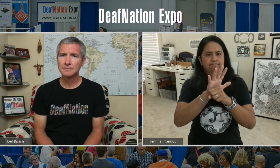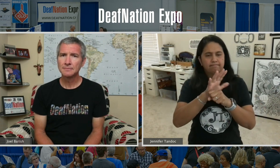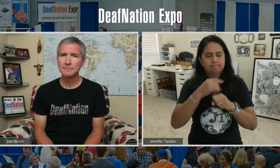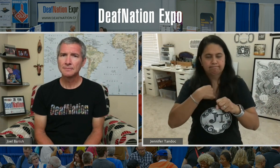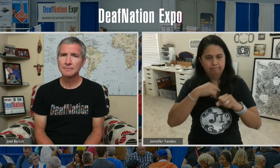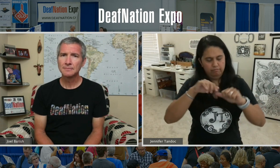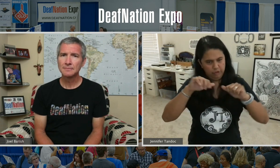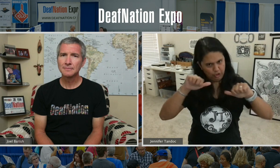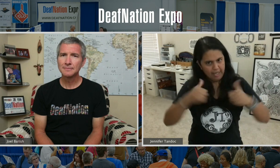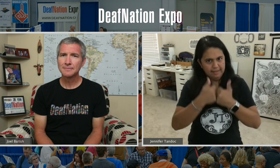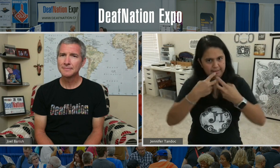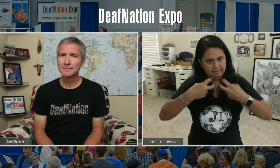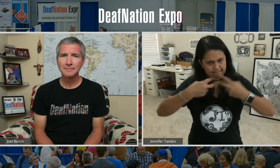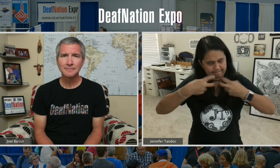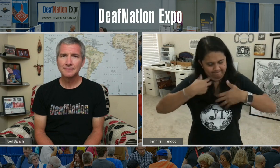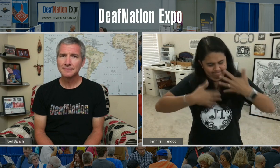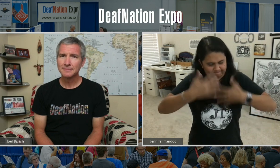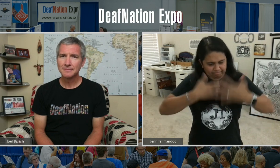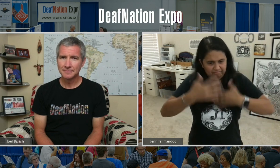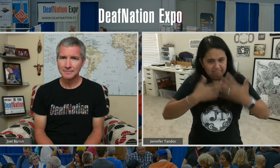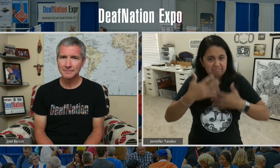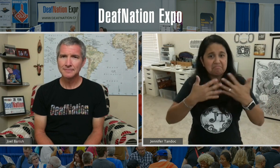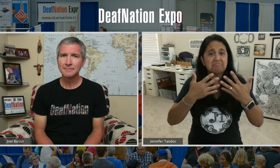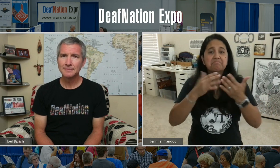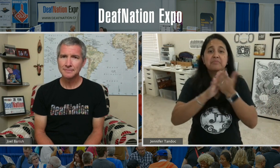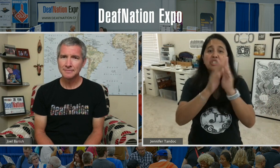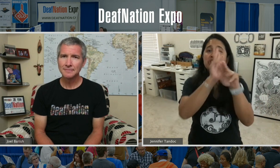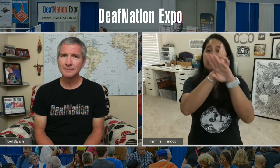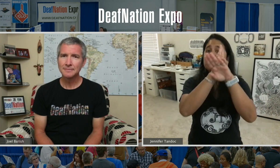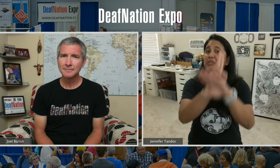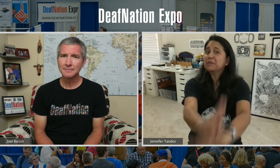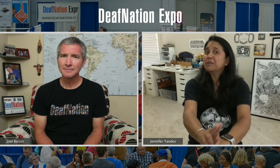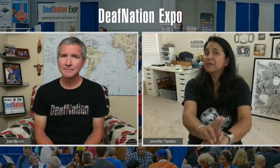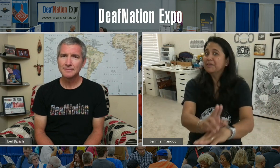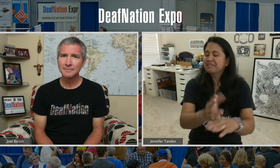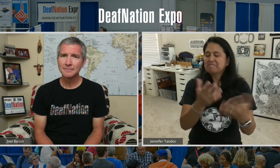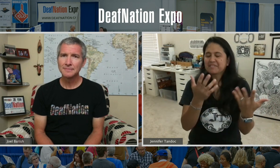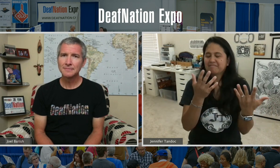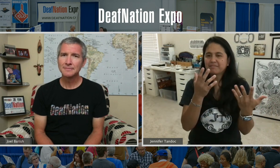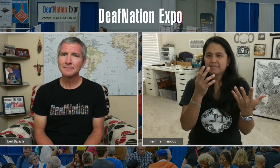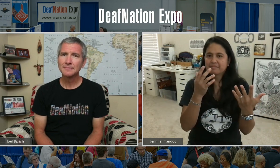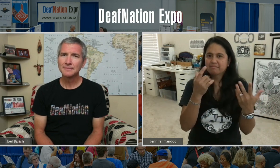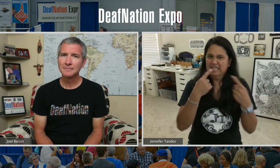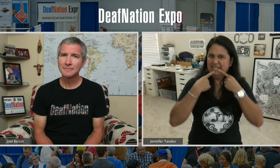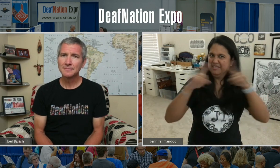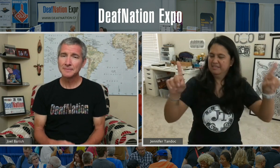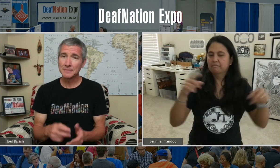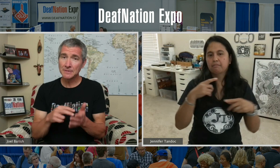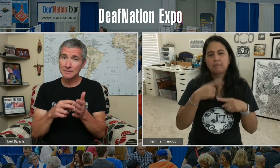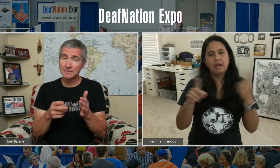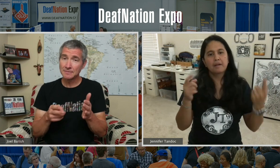With COVID I challenged myself and became used to it.